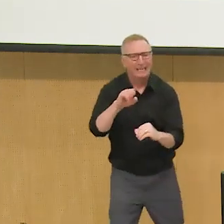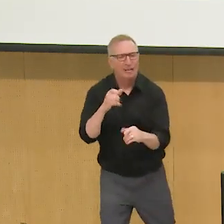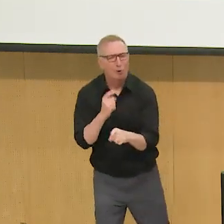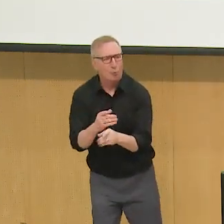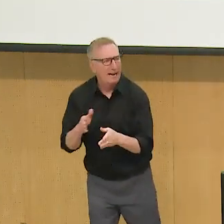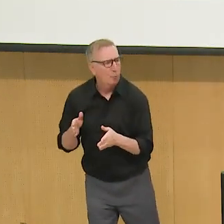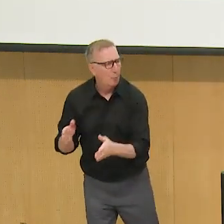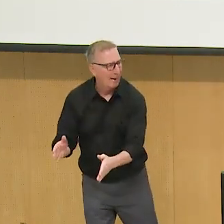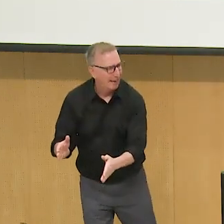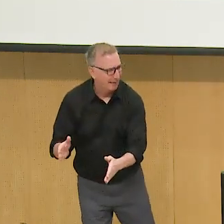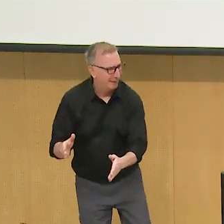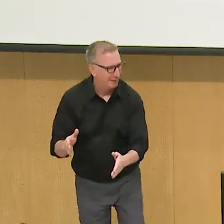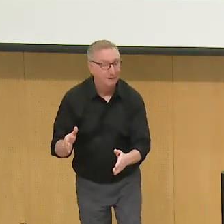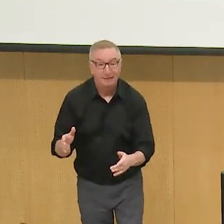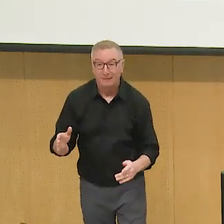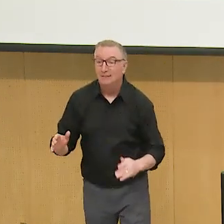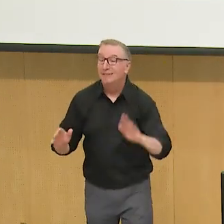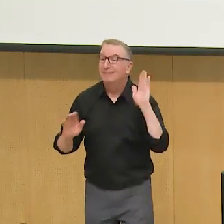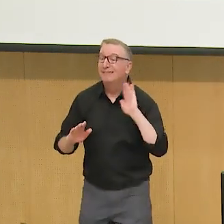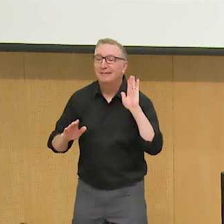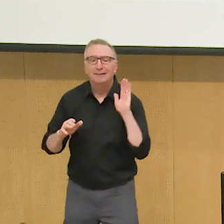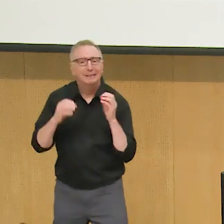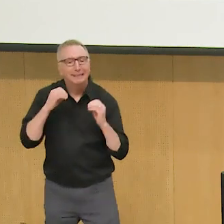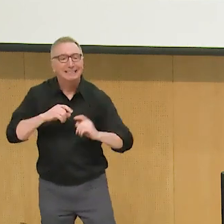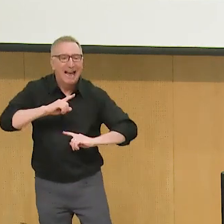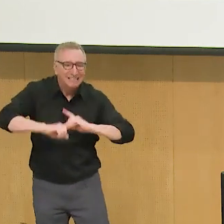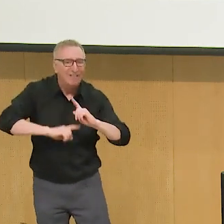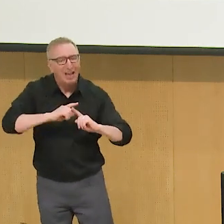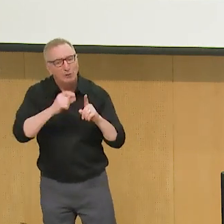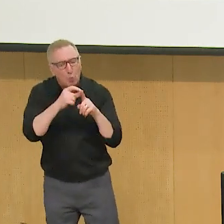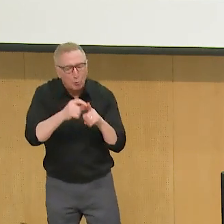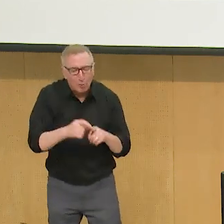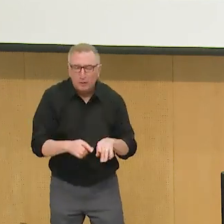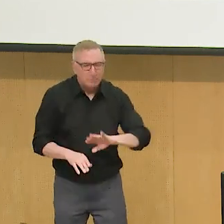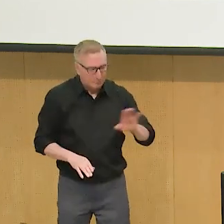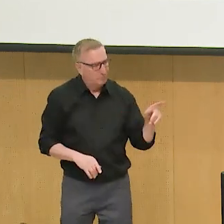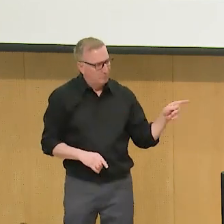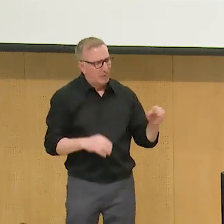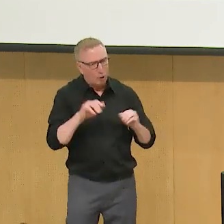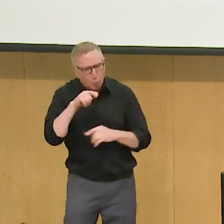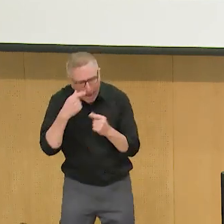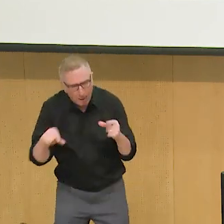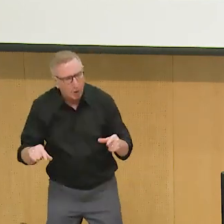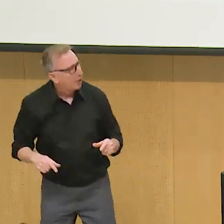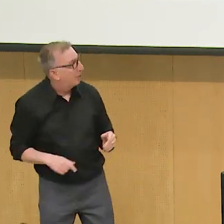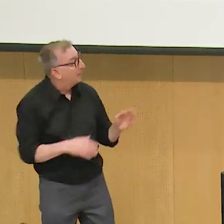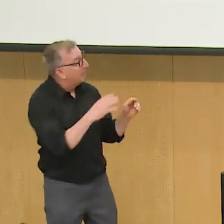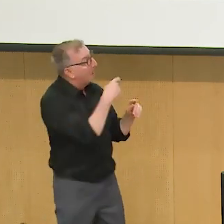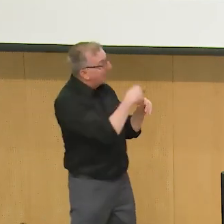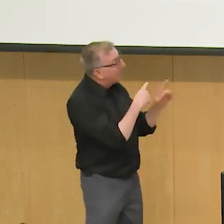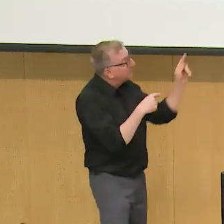And they--these were some of the people who were instrumental in teaching ASL the right way, not just signing words and what not but actually